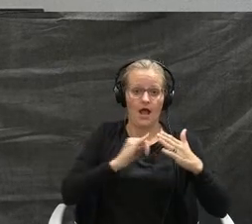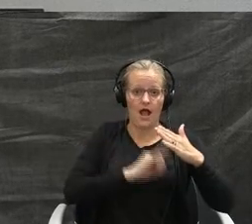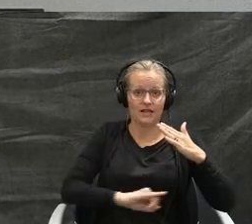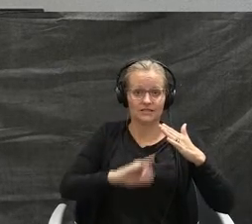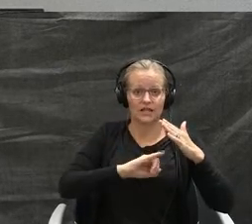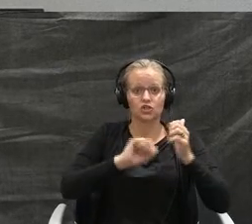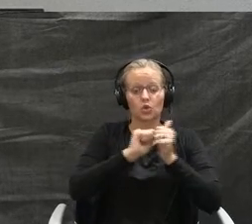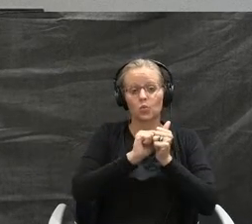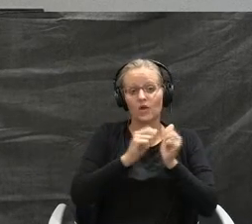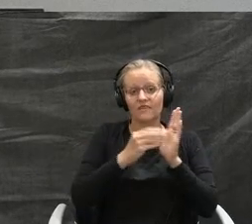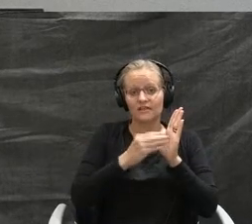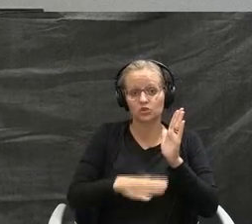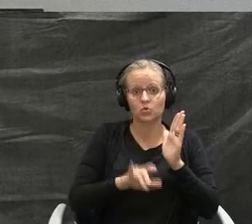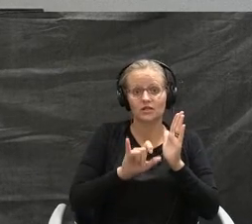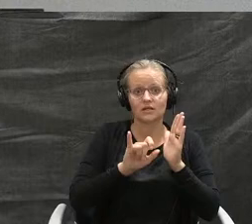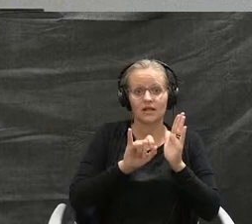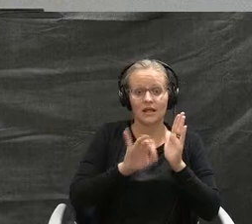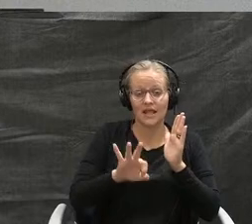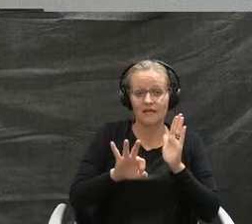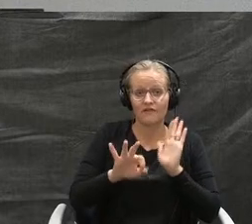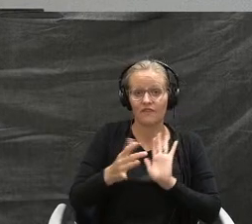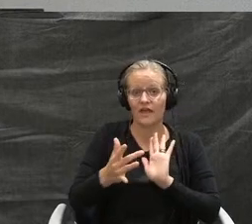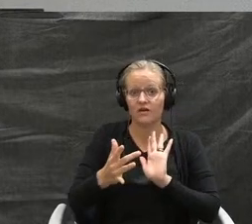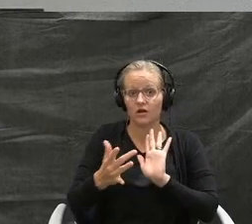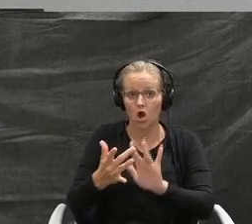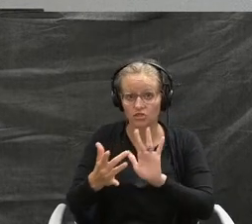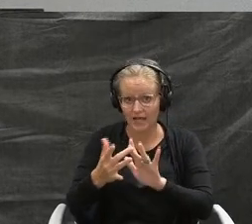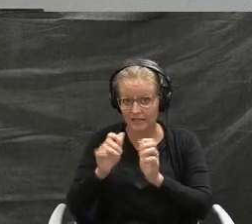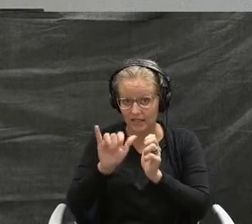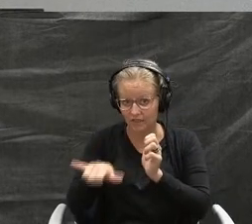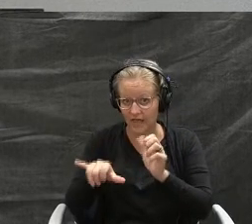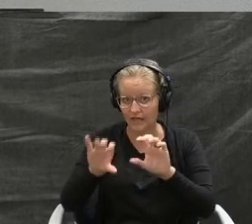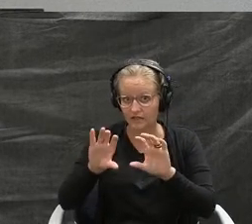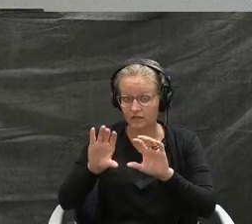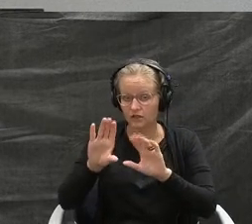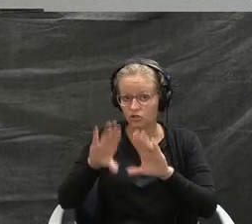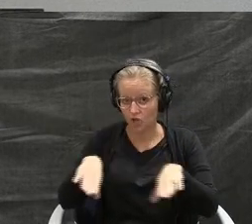that child. And you know the state has protocols that they